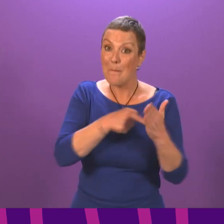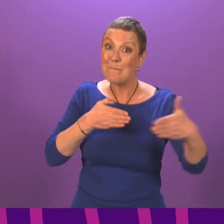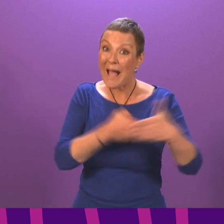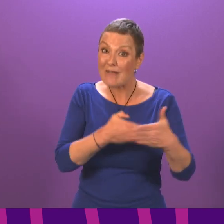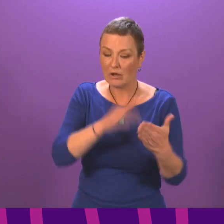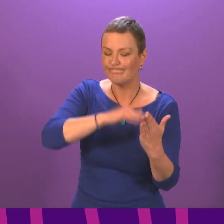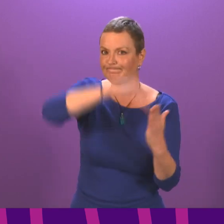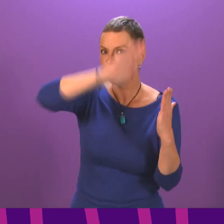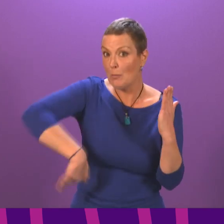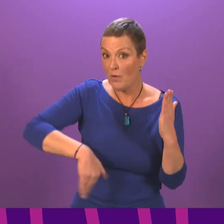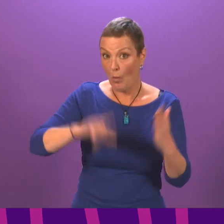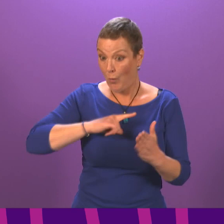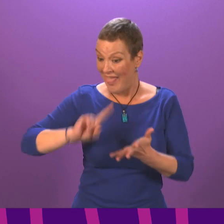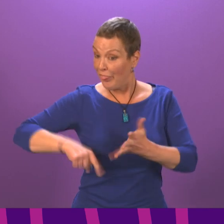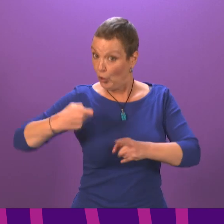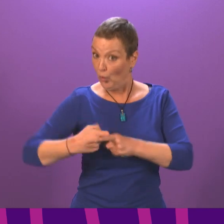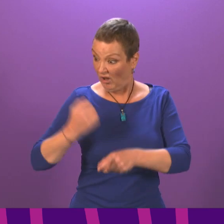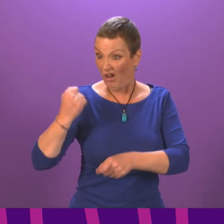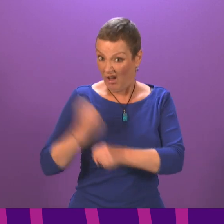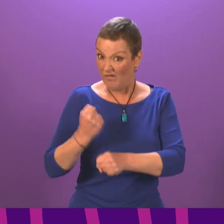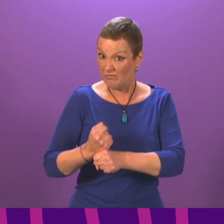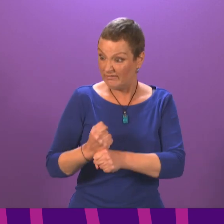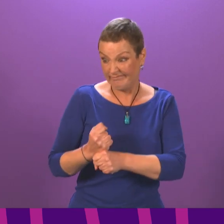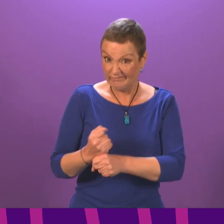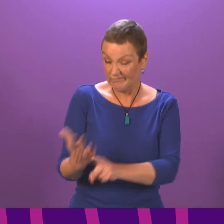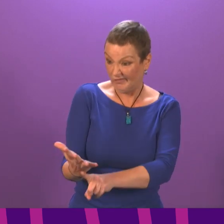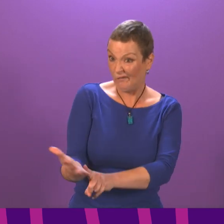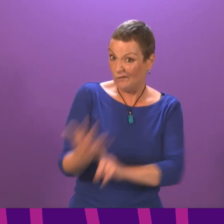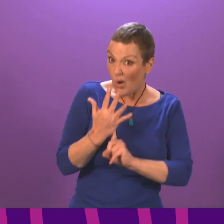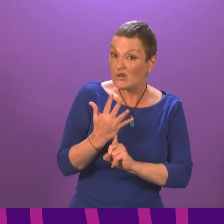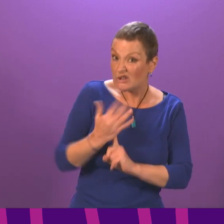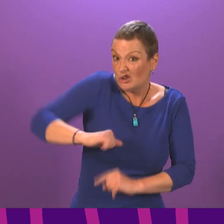that the UK Government has inflicted on the Scottish domestic supply chain?